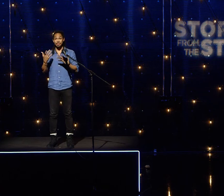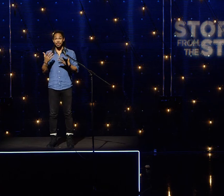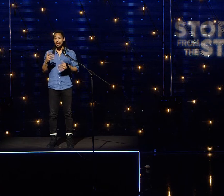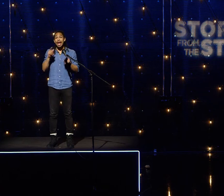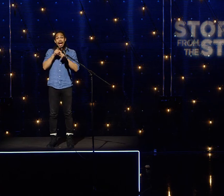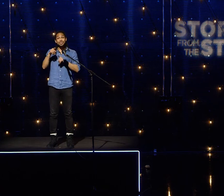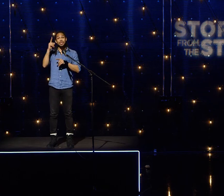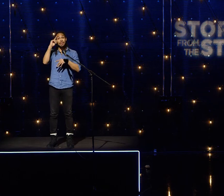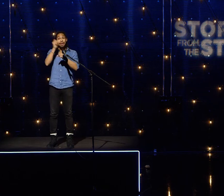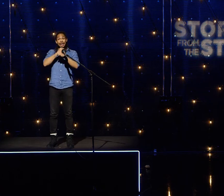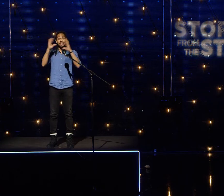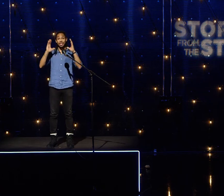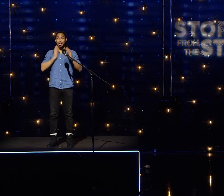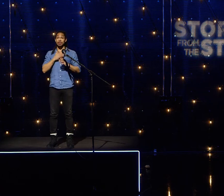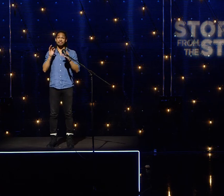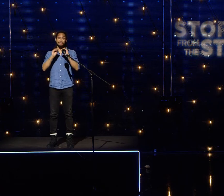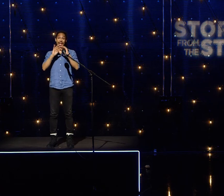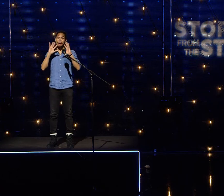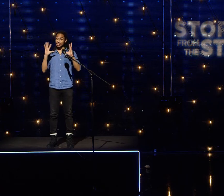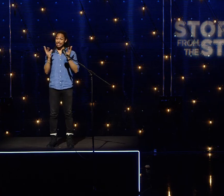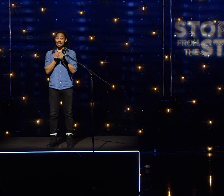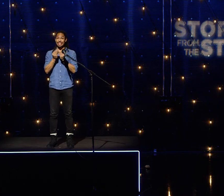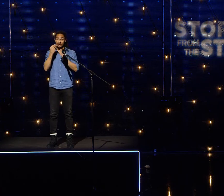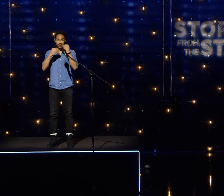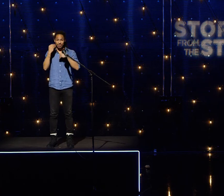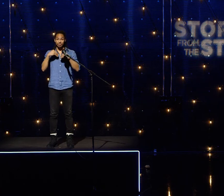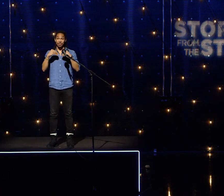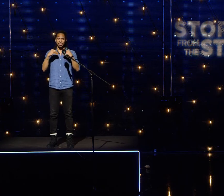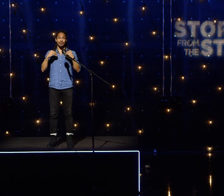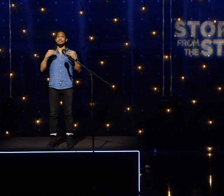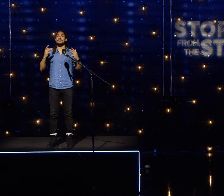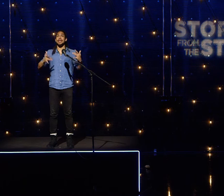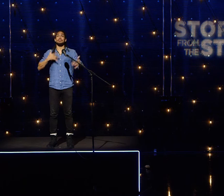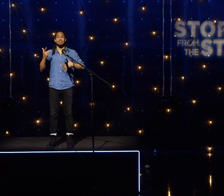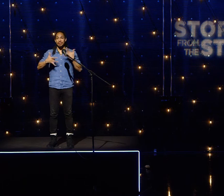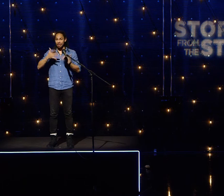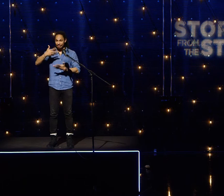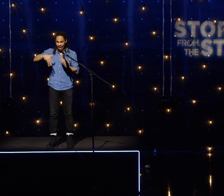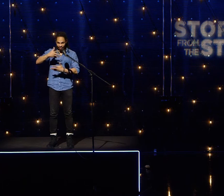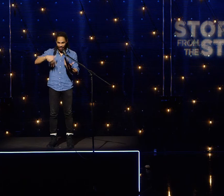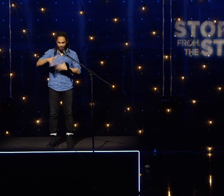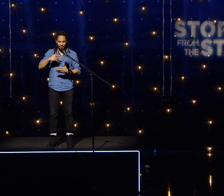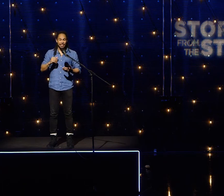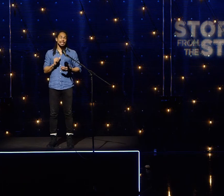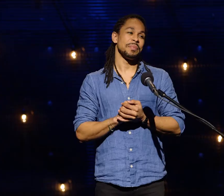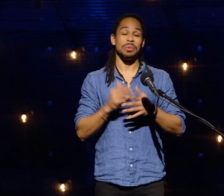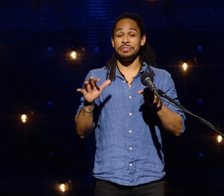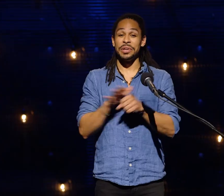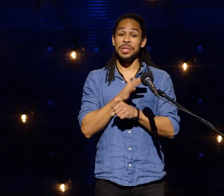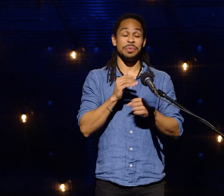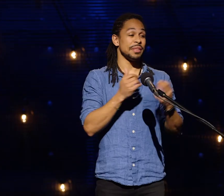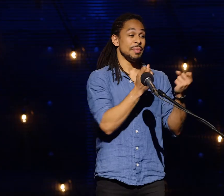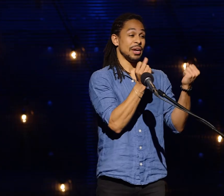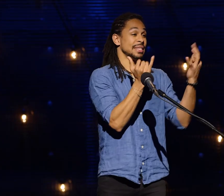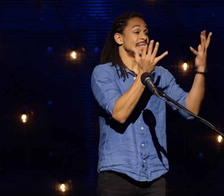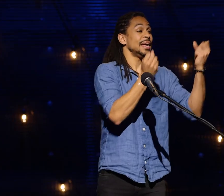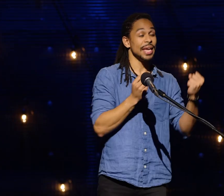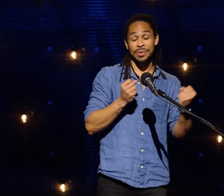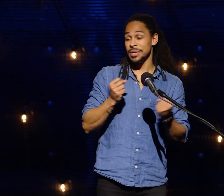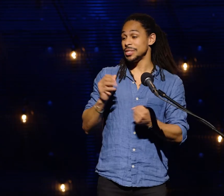So, as you can imagine, our family dinners were very, very lively. They were filled with American Sign Language,